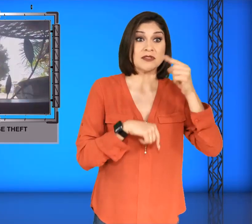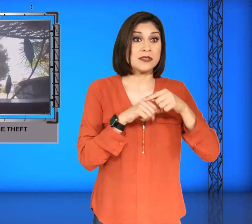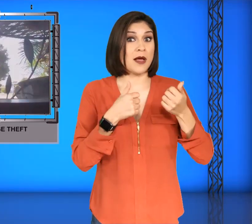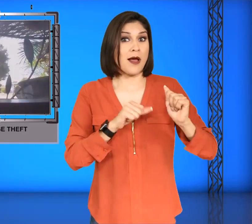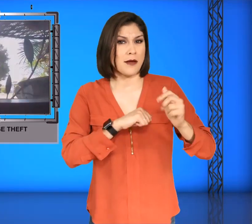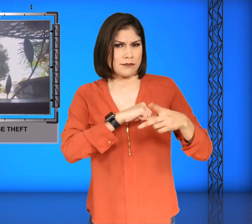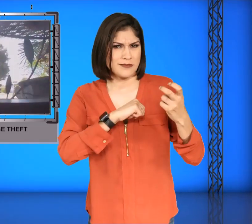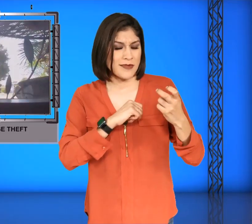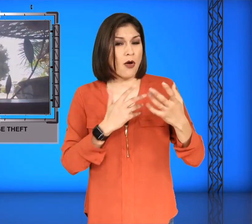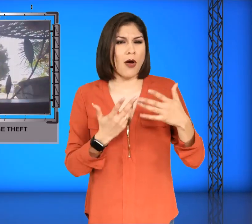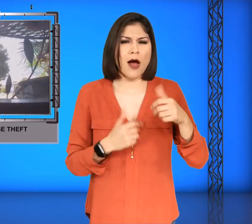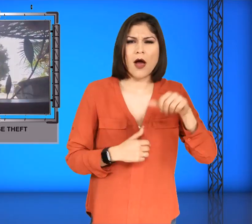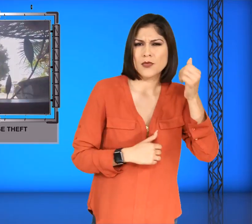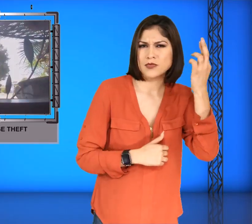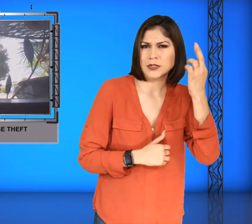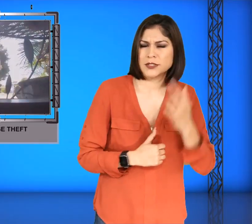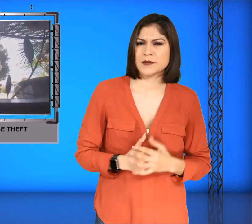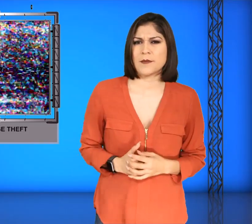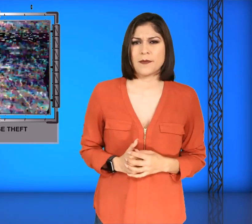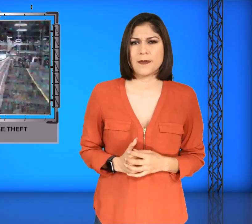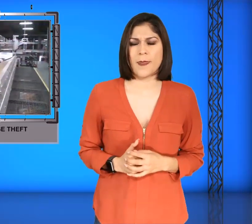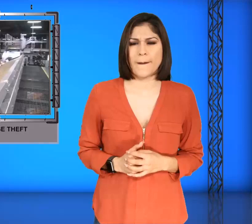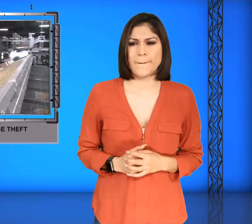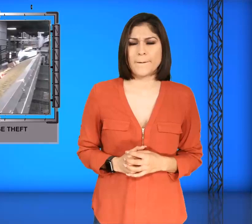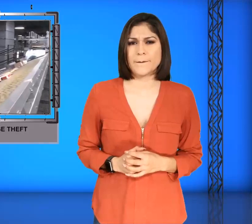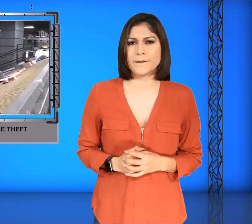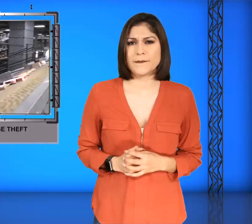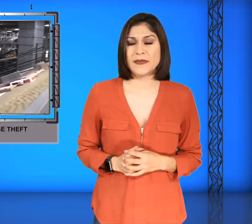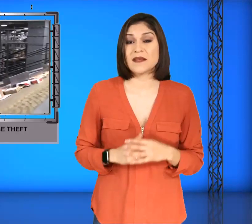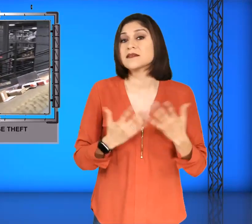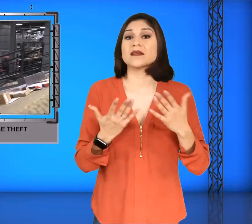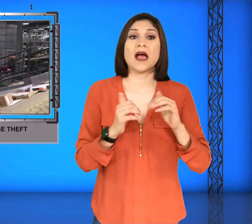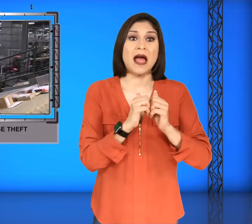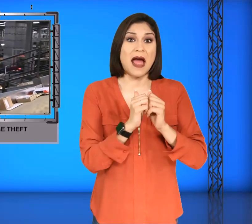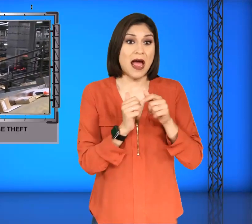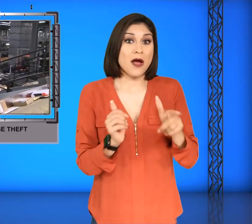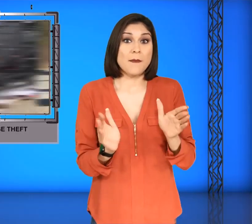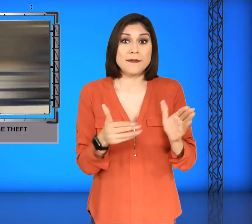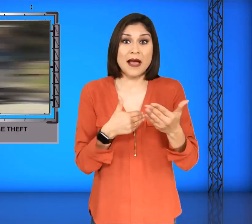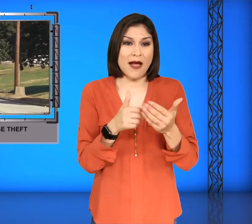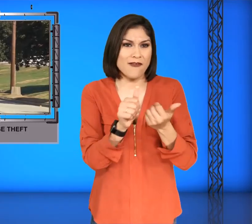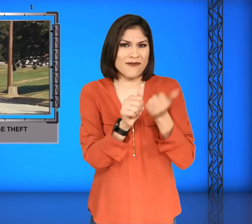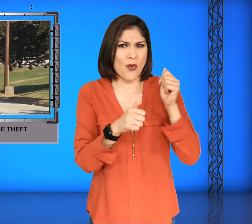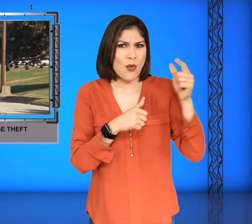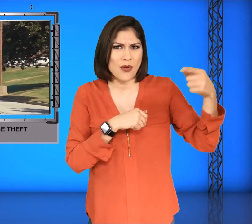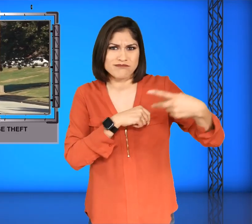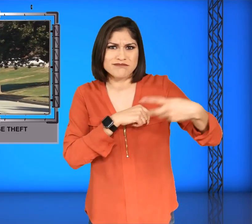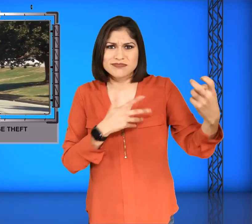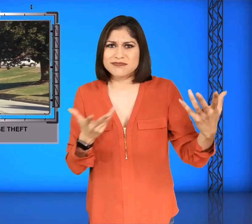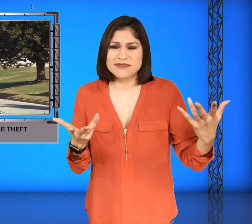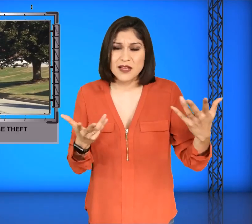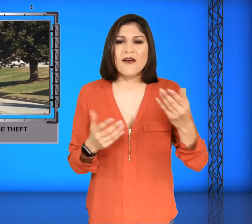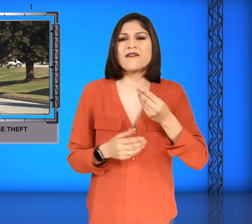customers on the first attempt due to package theft or other issues. So, how do you keep package thieves from stealing those presents from your porch?